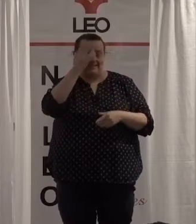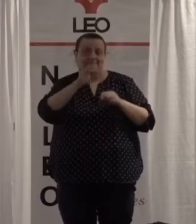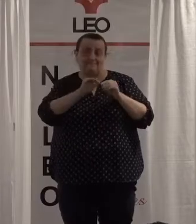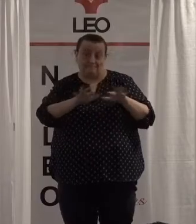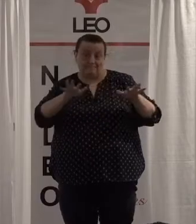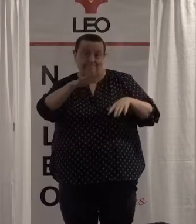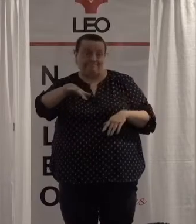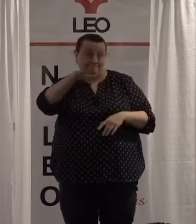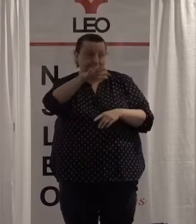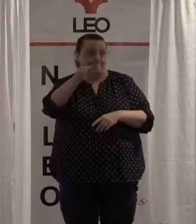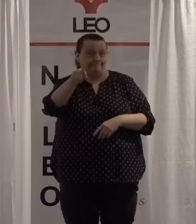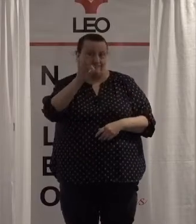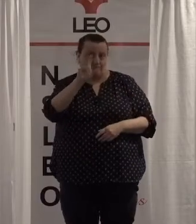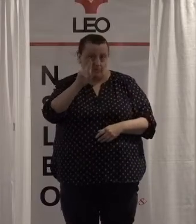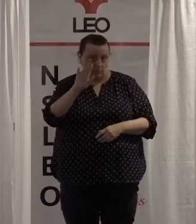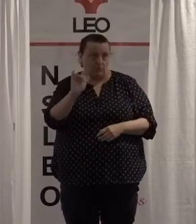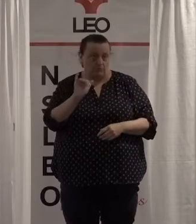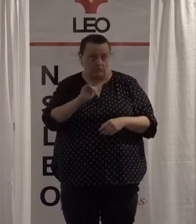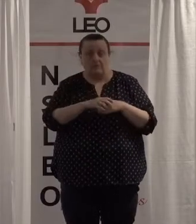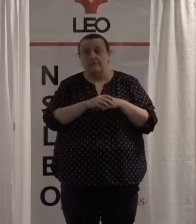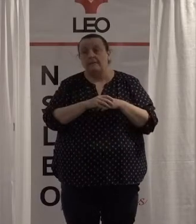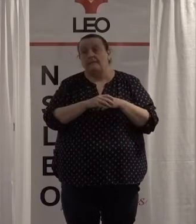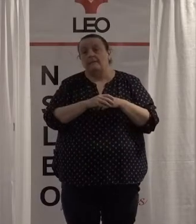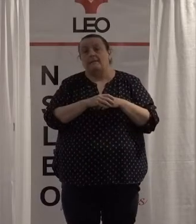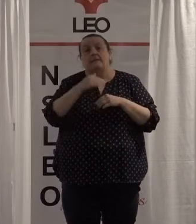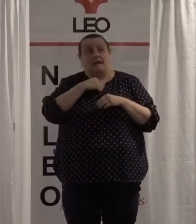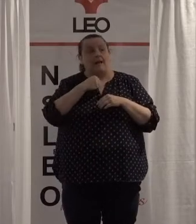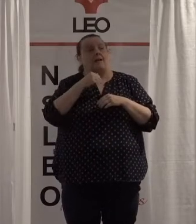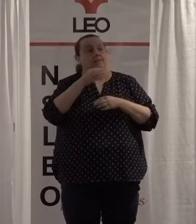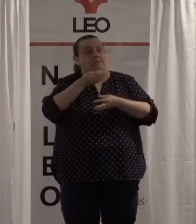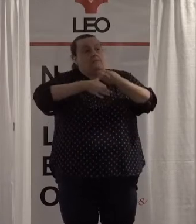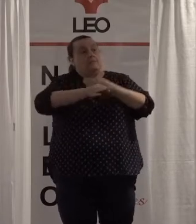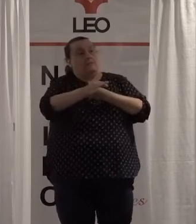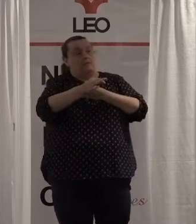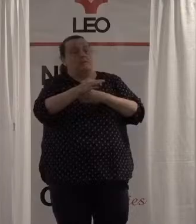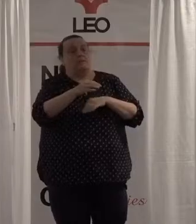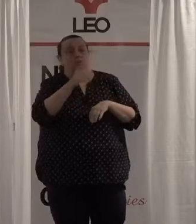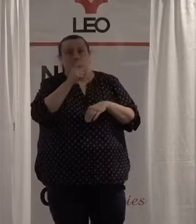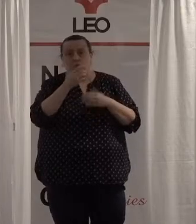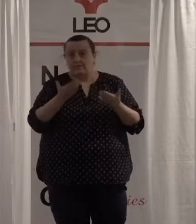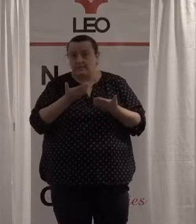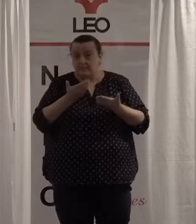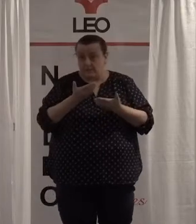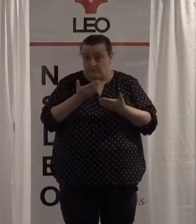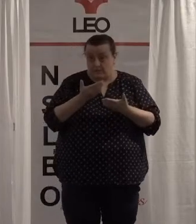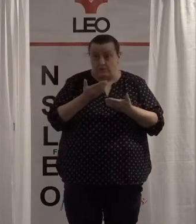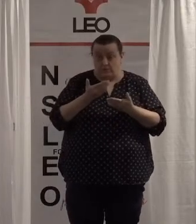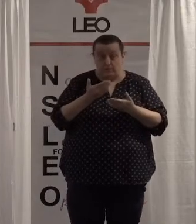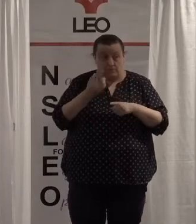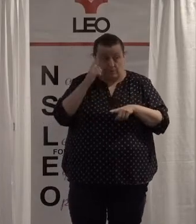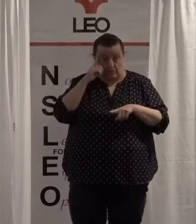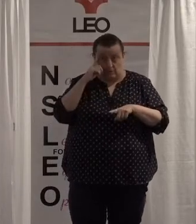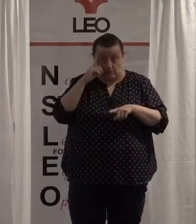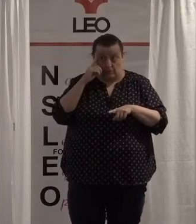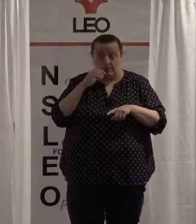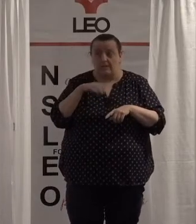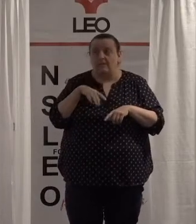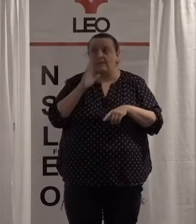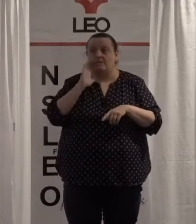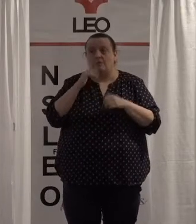SHE DOES HAVE A DELEGATE, LYNNETTE IS HERE, I BELIEVE, AND SHE IS GOING TO BE PRESENTING THE AWARD